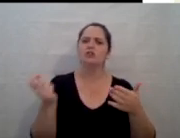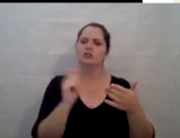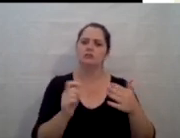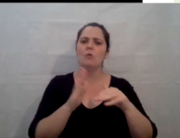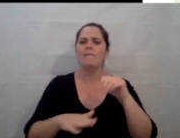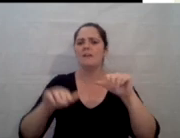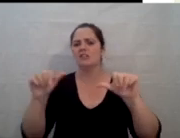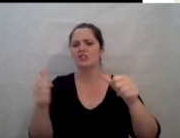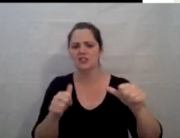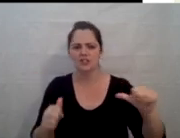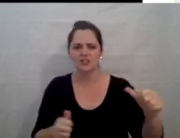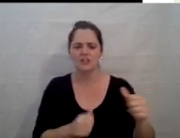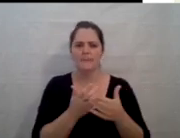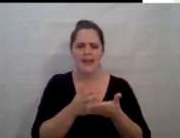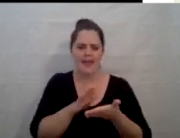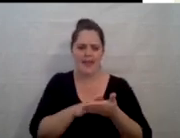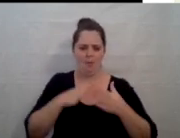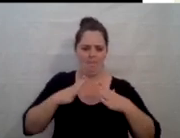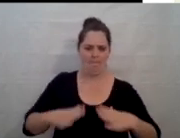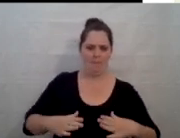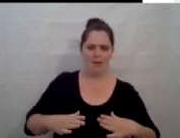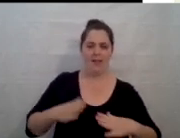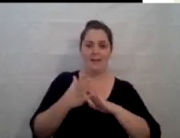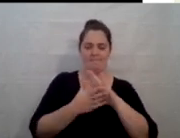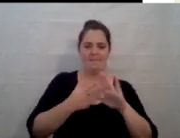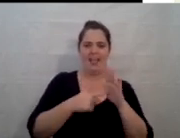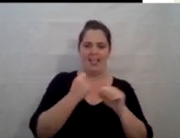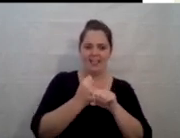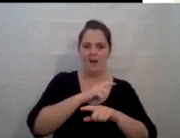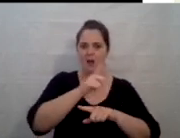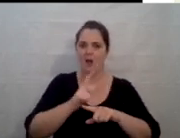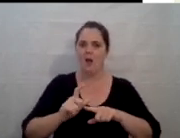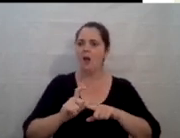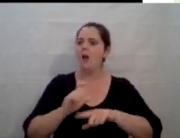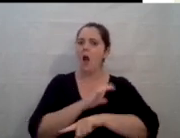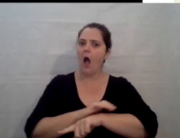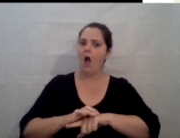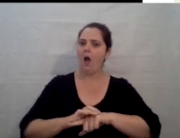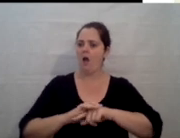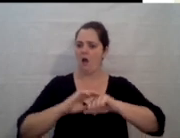and on the construction of the body – so piecing the body together, and that's what we're going to focus on tonight is how do you construct that